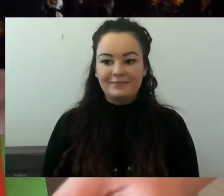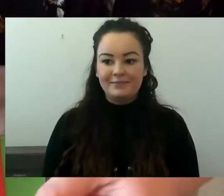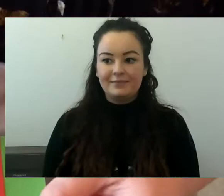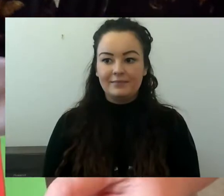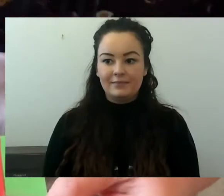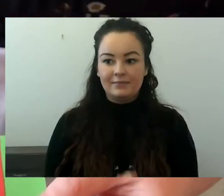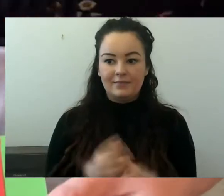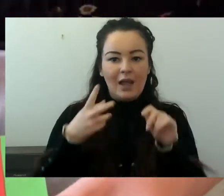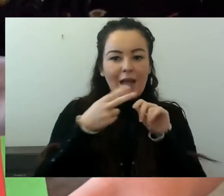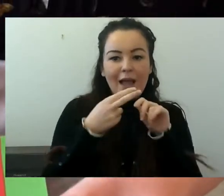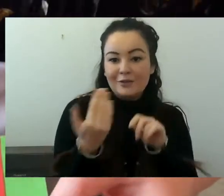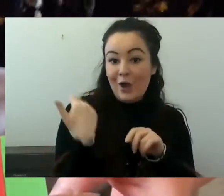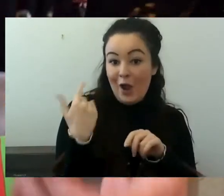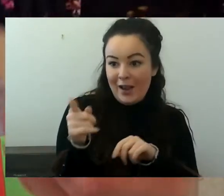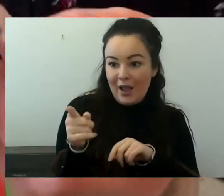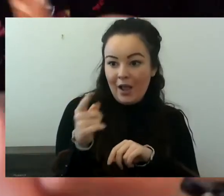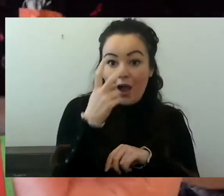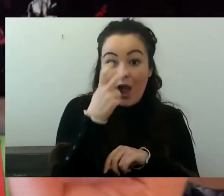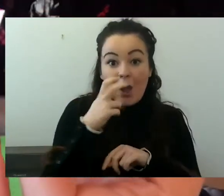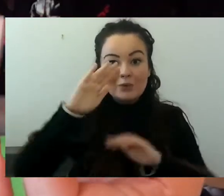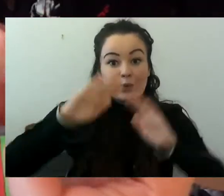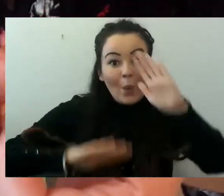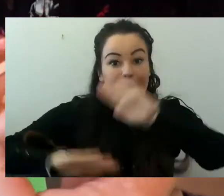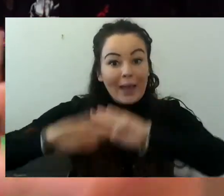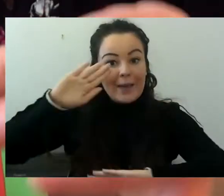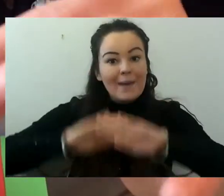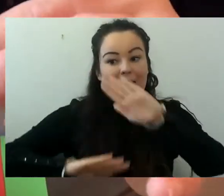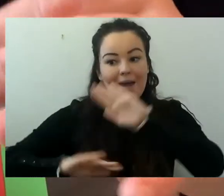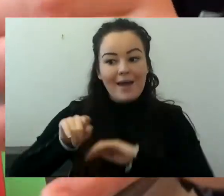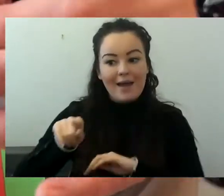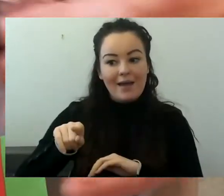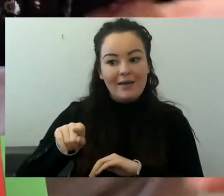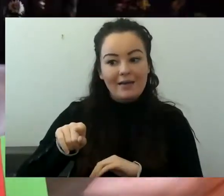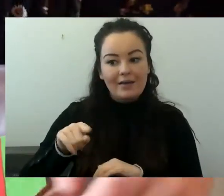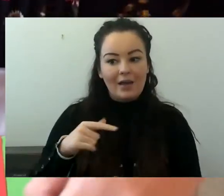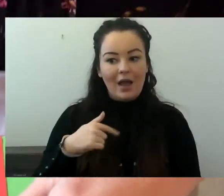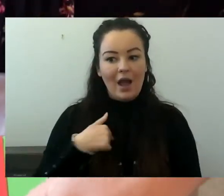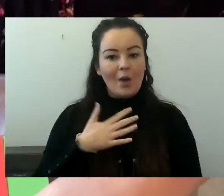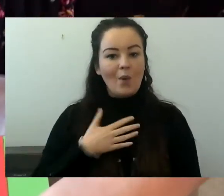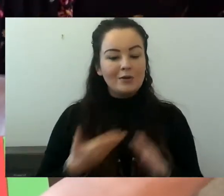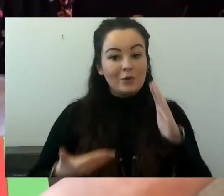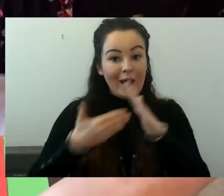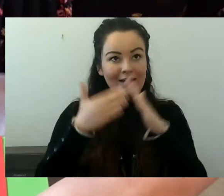and I cut these out earlier this is some old wallpaper I had. I'd like to put a bit of pattern